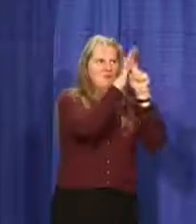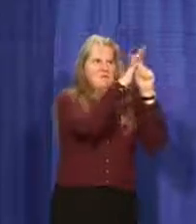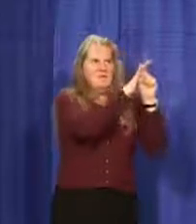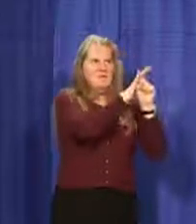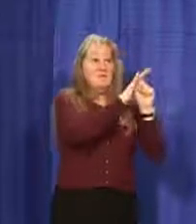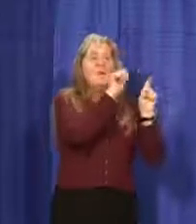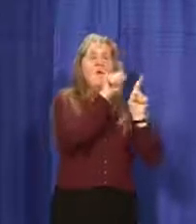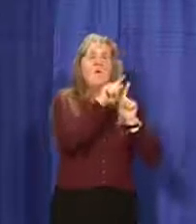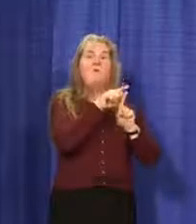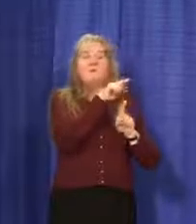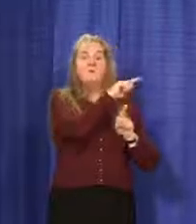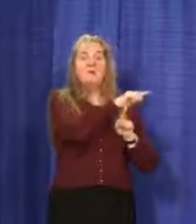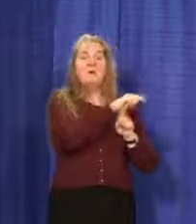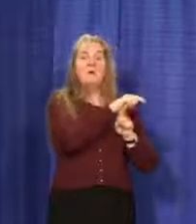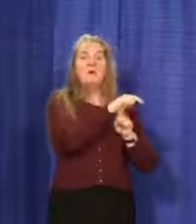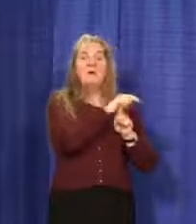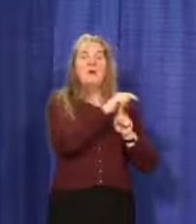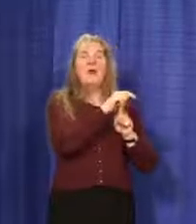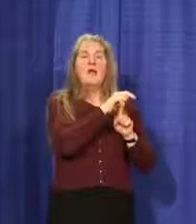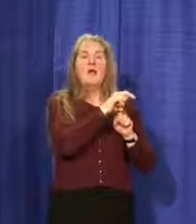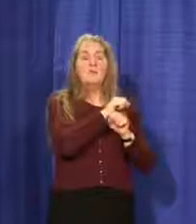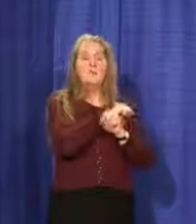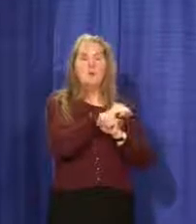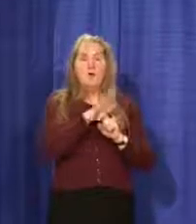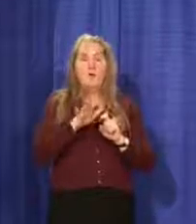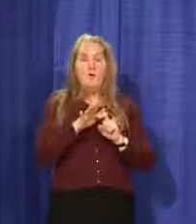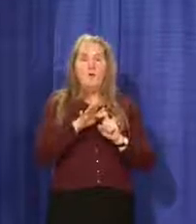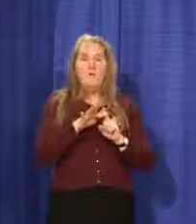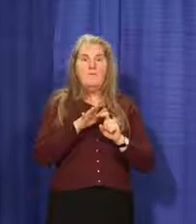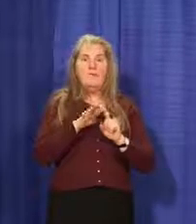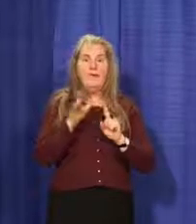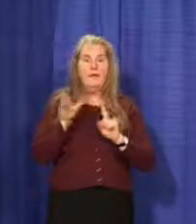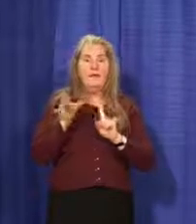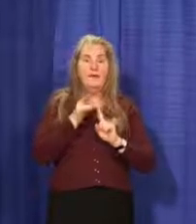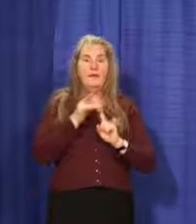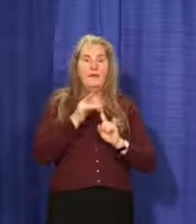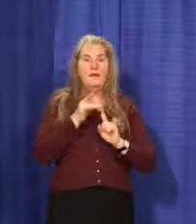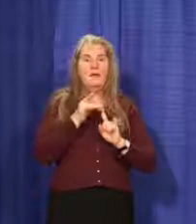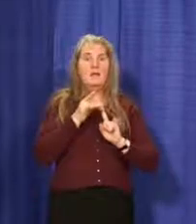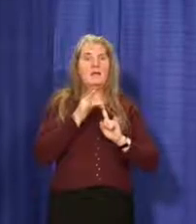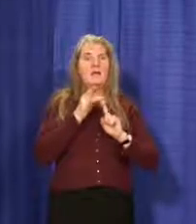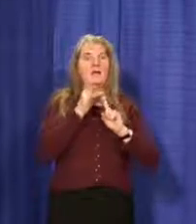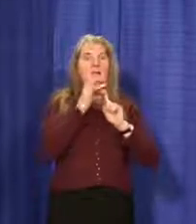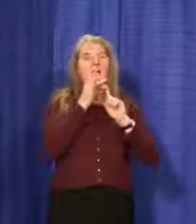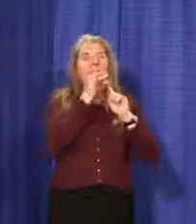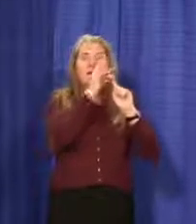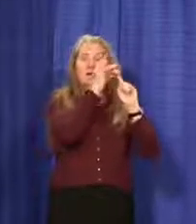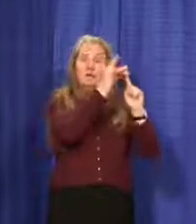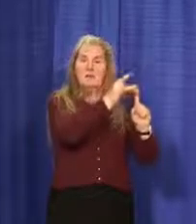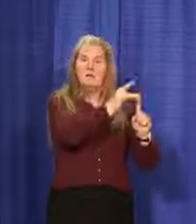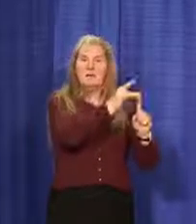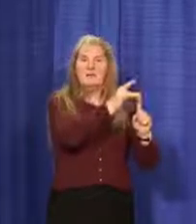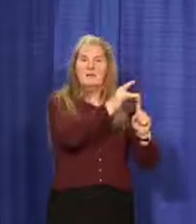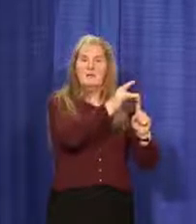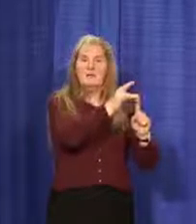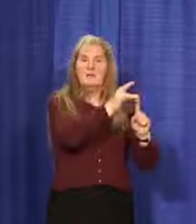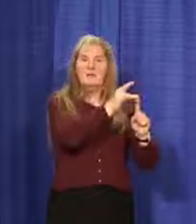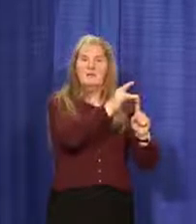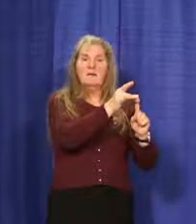They also have importations -- they have a large number of